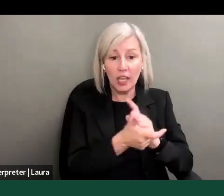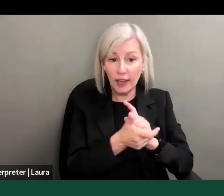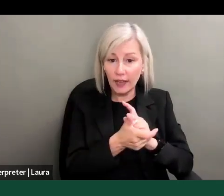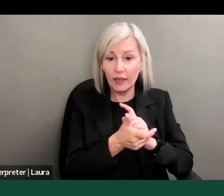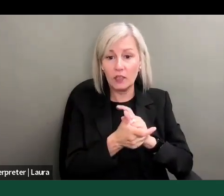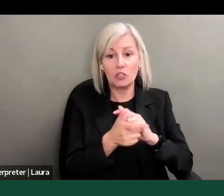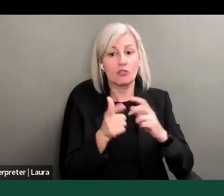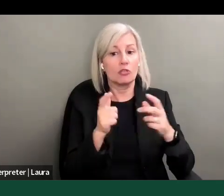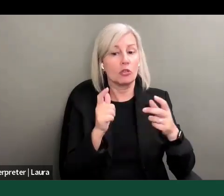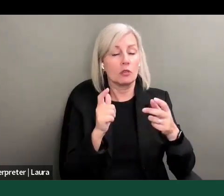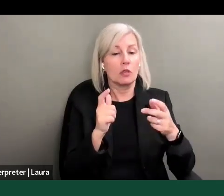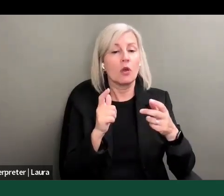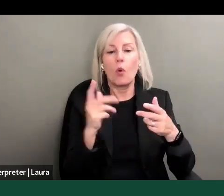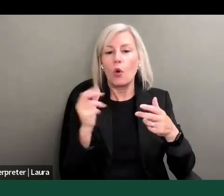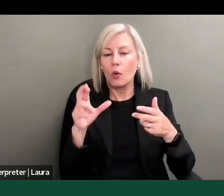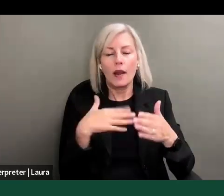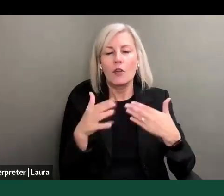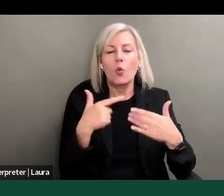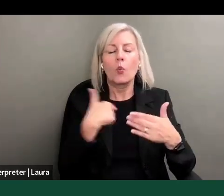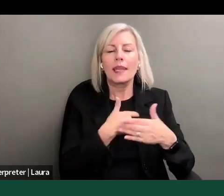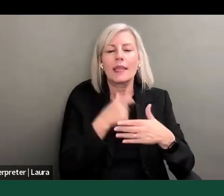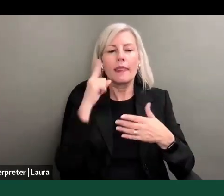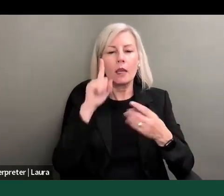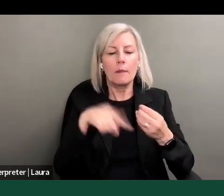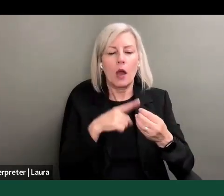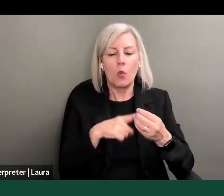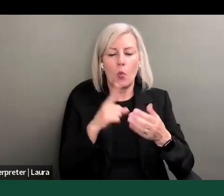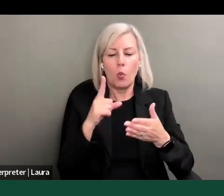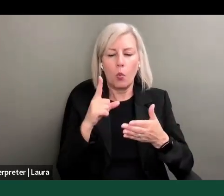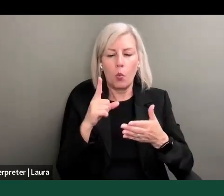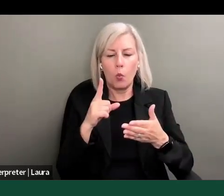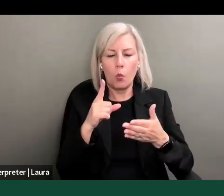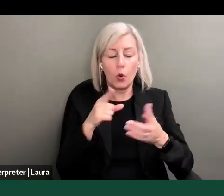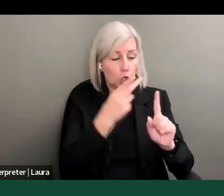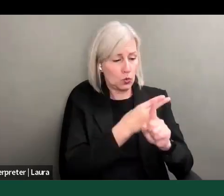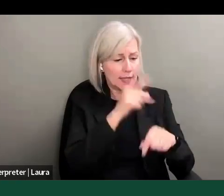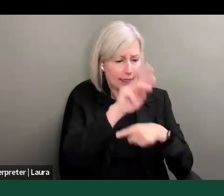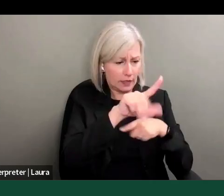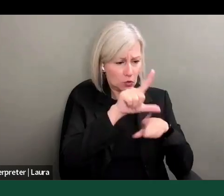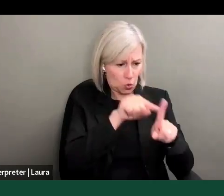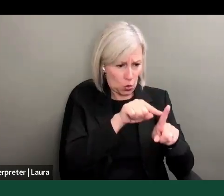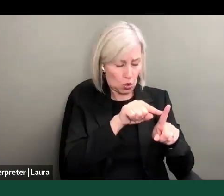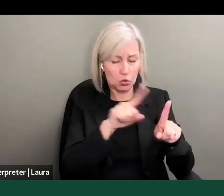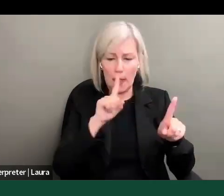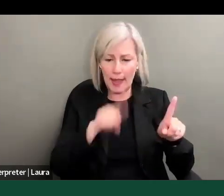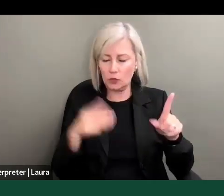question are we answering by administering whatever FLA you're doing